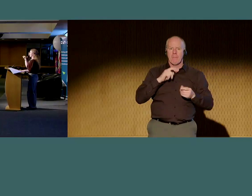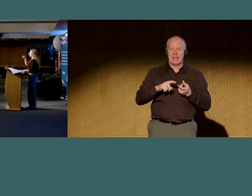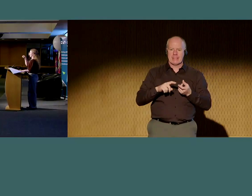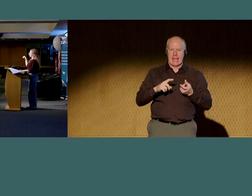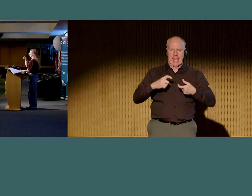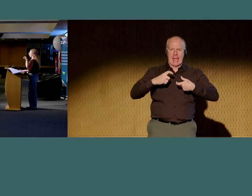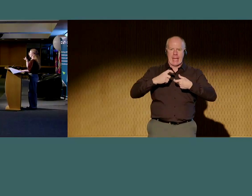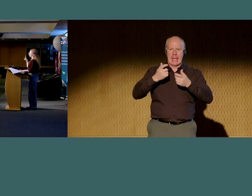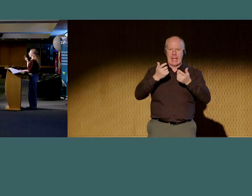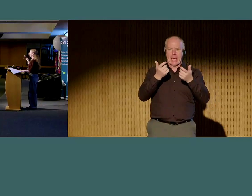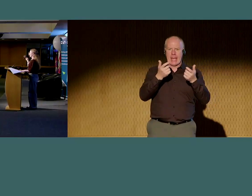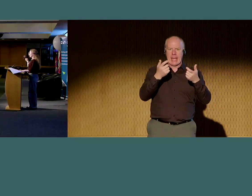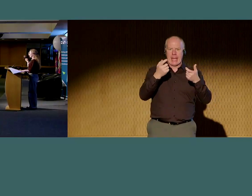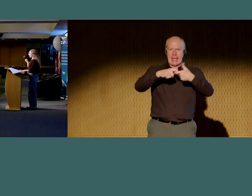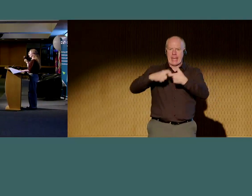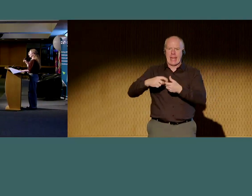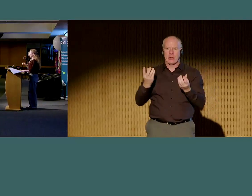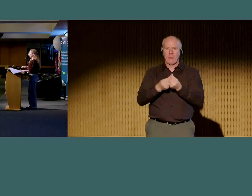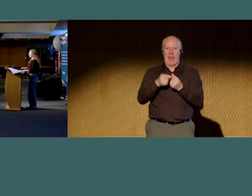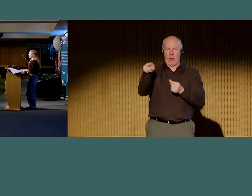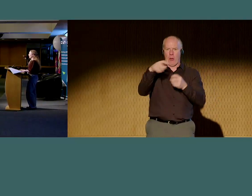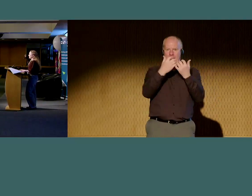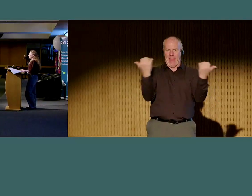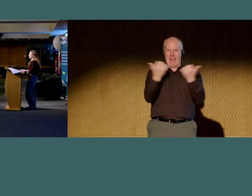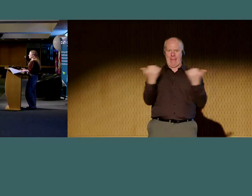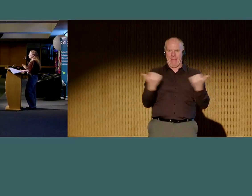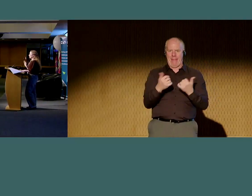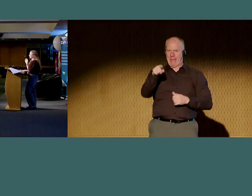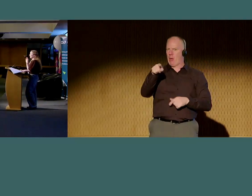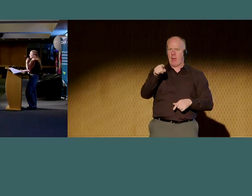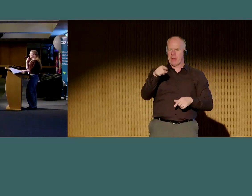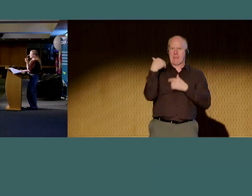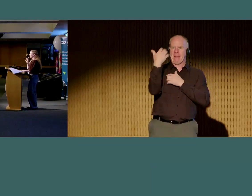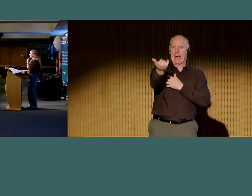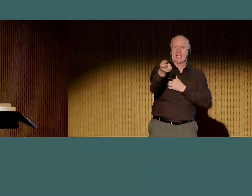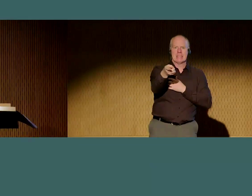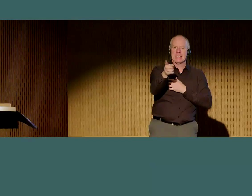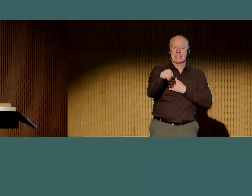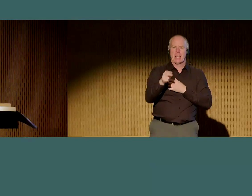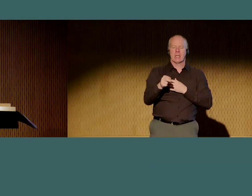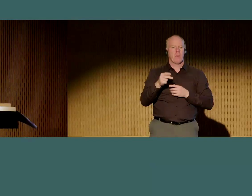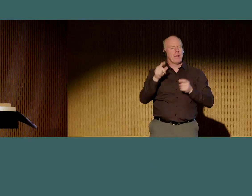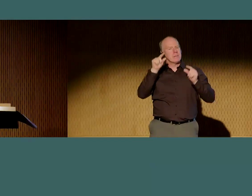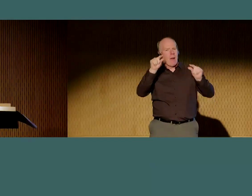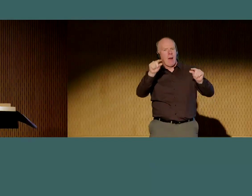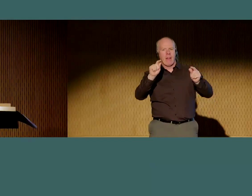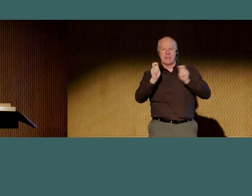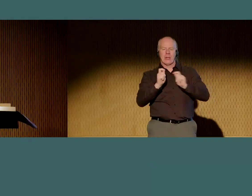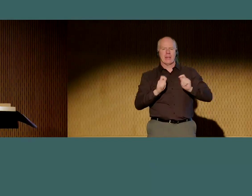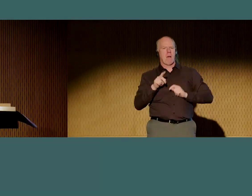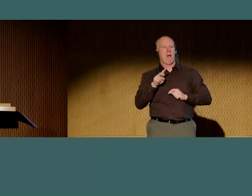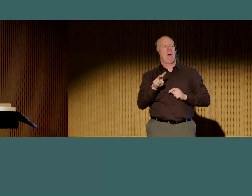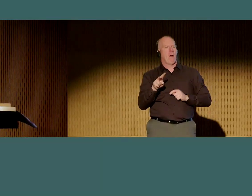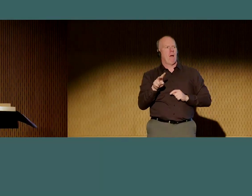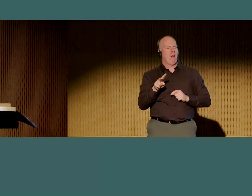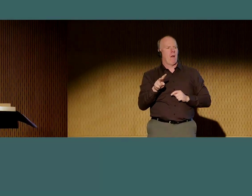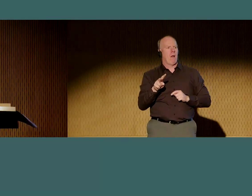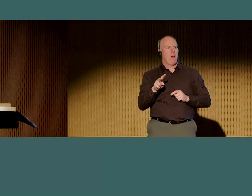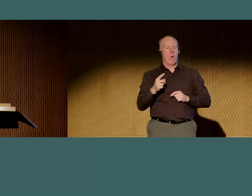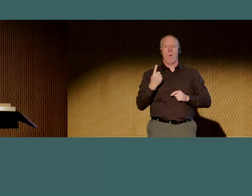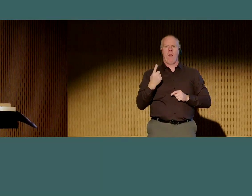so you can't move around that much. So that sort of little small things that's one of our